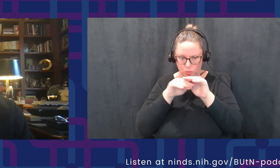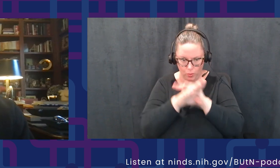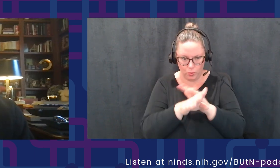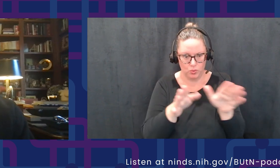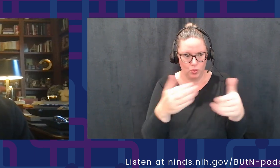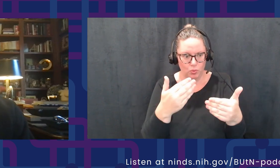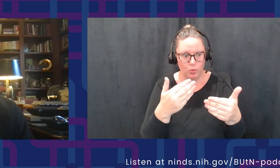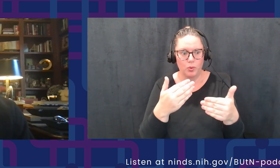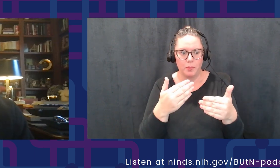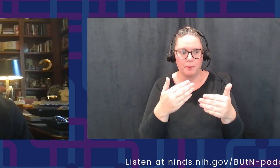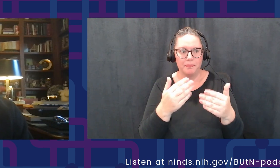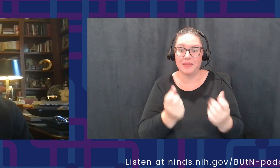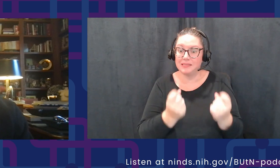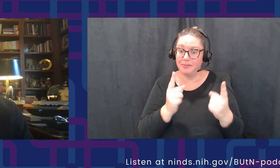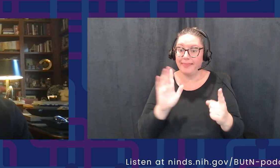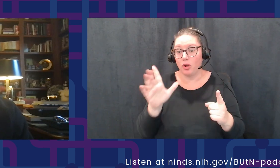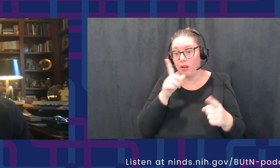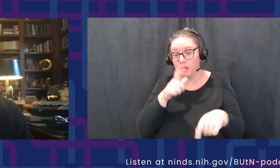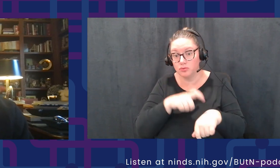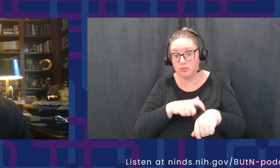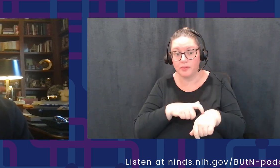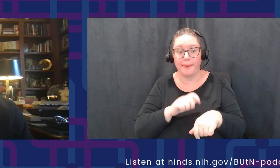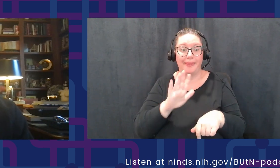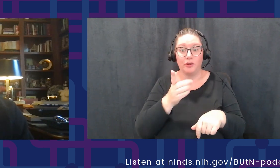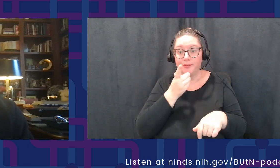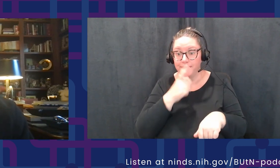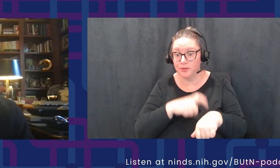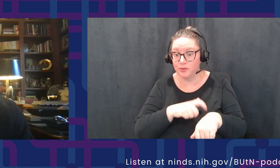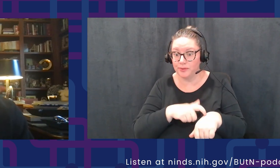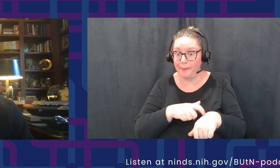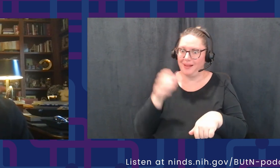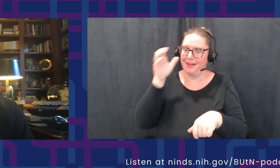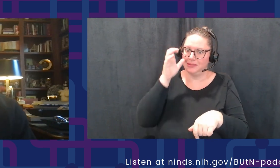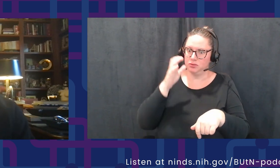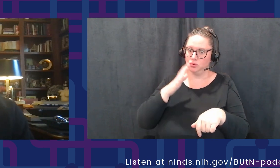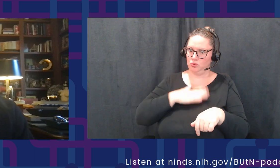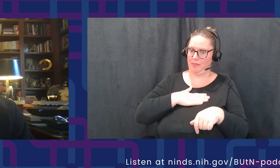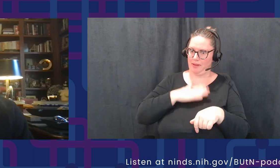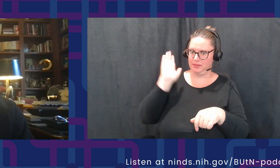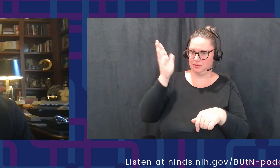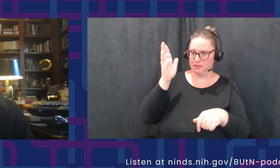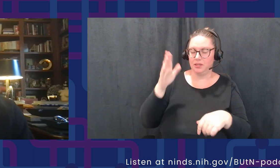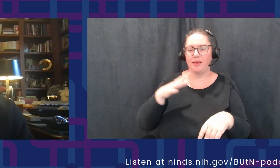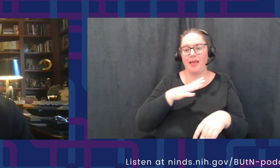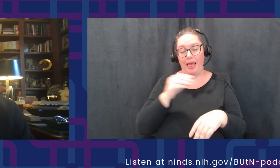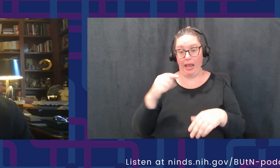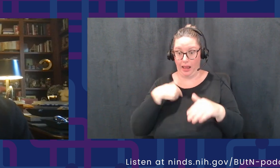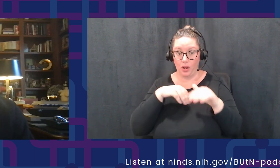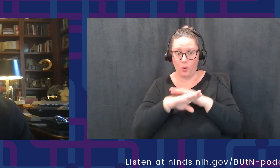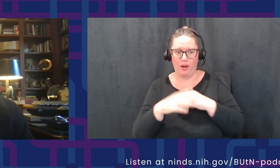know, potentially spend their lunch time or their dinner time listening to you. And once they go in, I like to tell them why they're there.